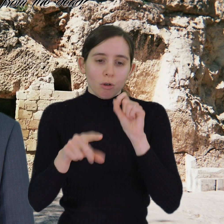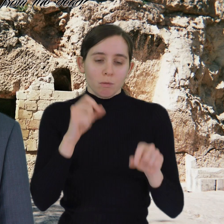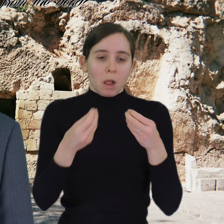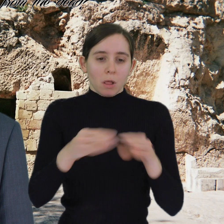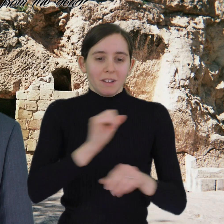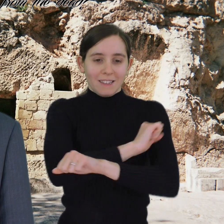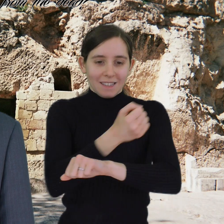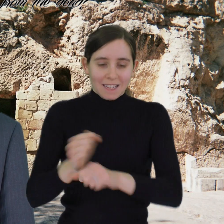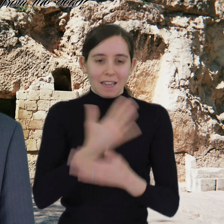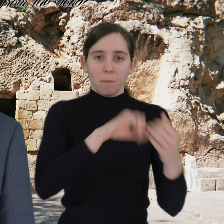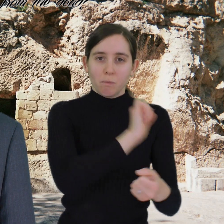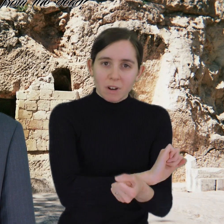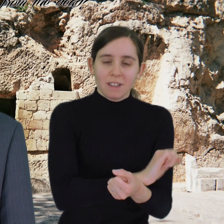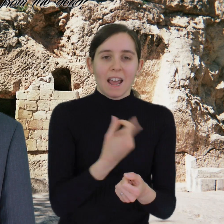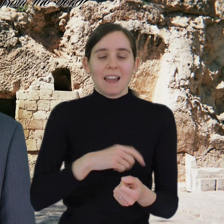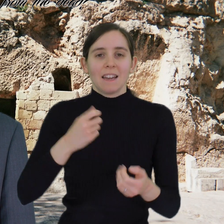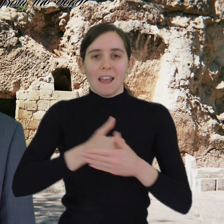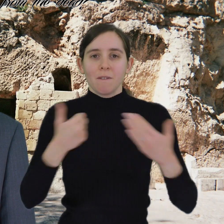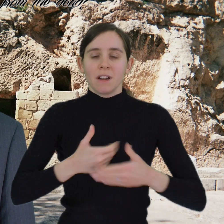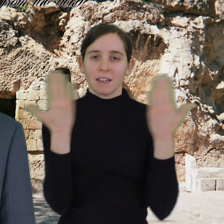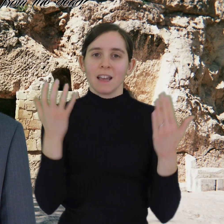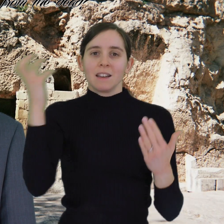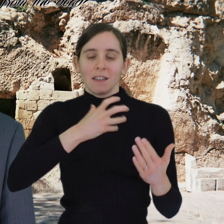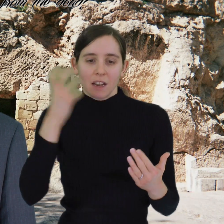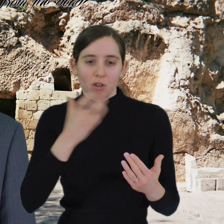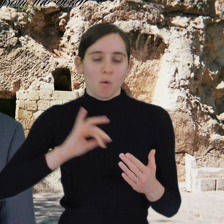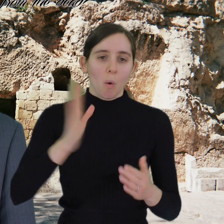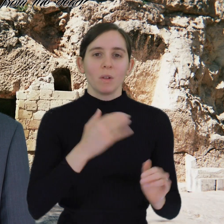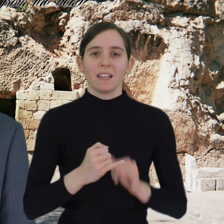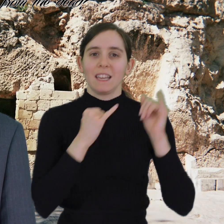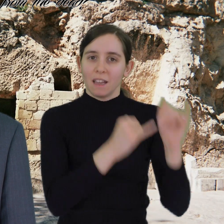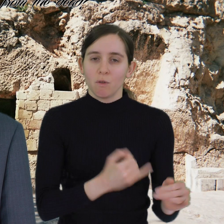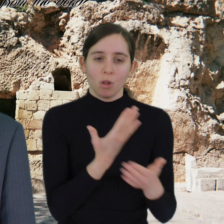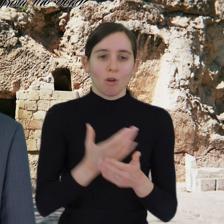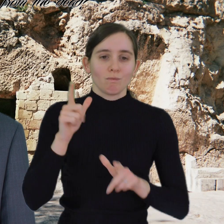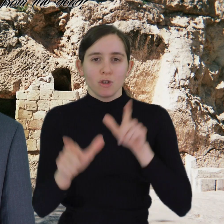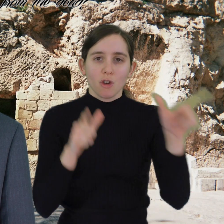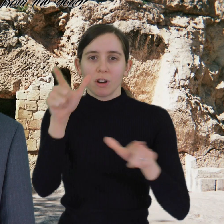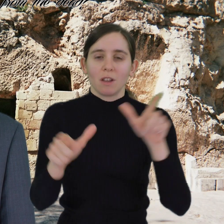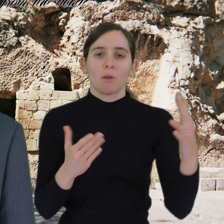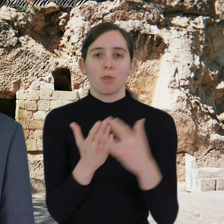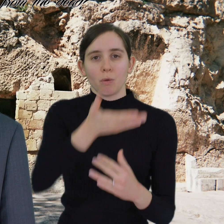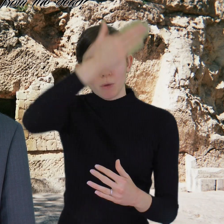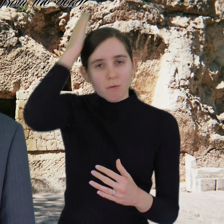and daily in danger of all kinds of evil on his journeys throughout the Roman Empire.